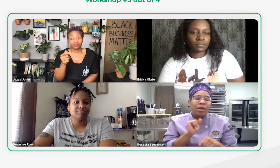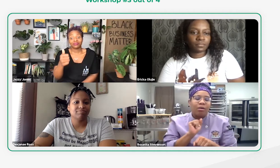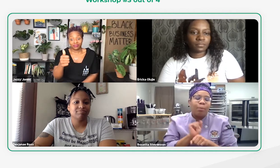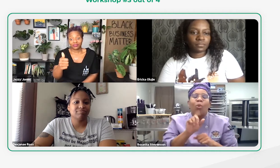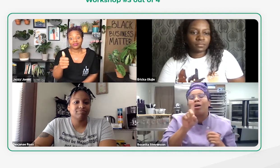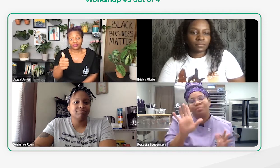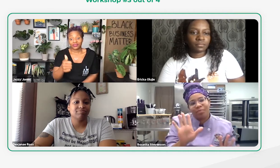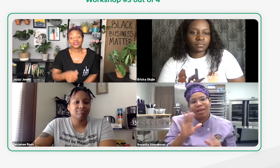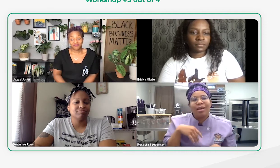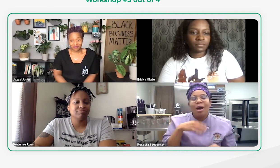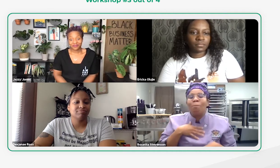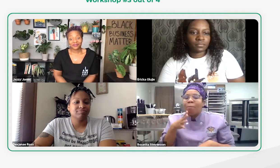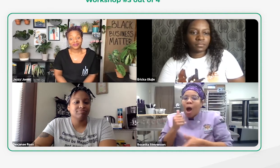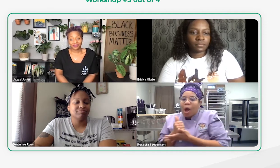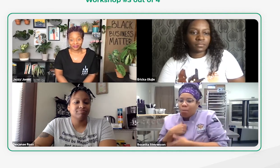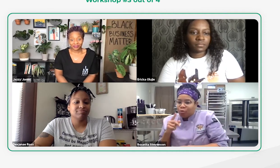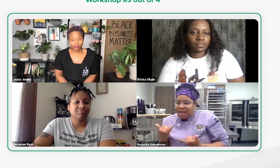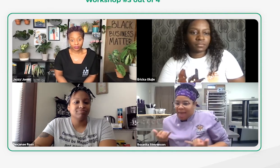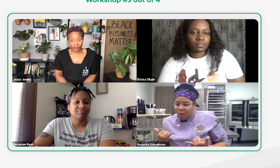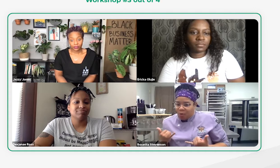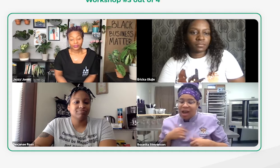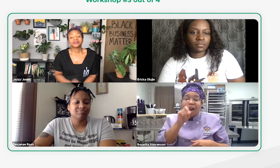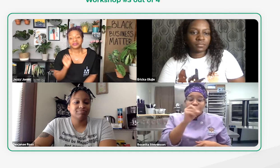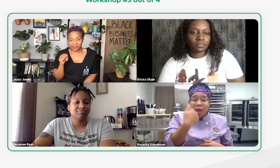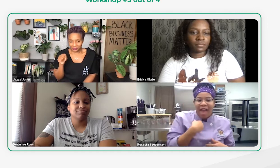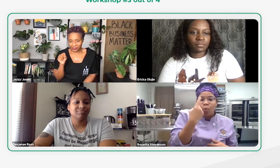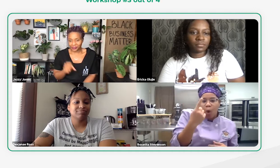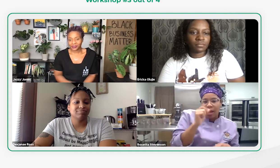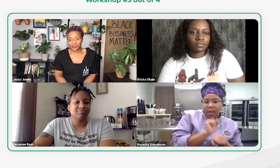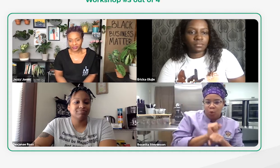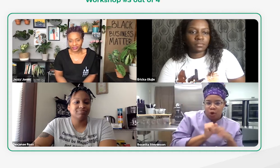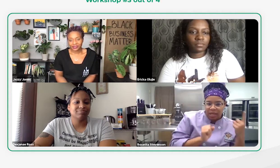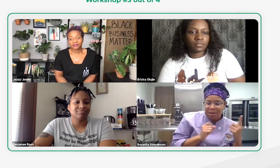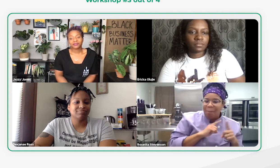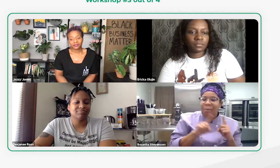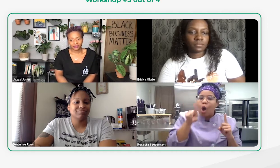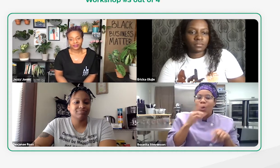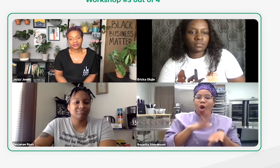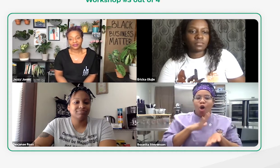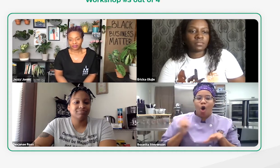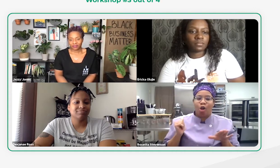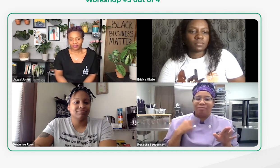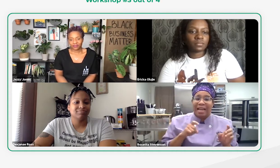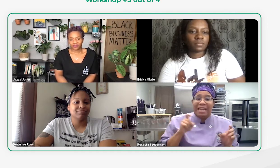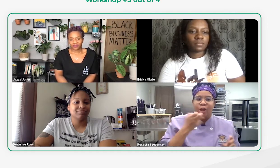No, I don't have a staff. Let me say my mom is helping me out now and I have one employee